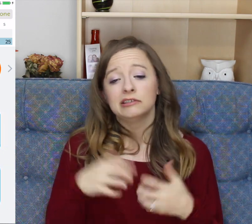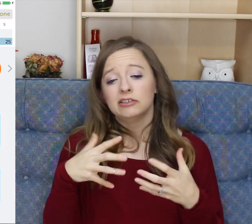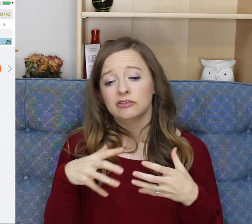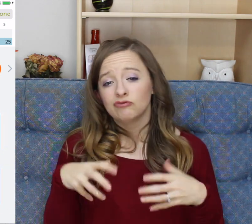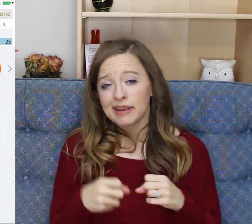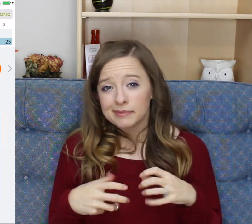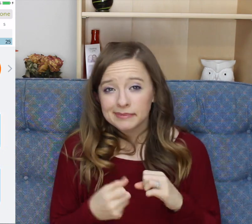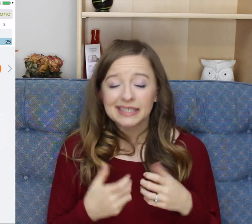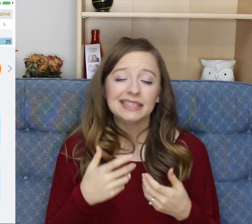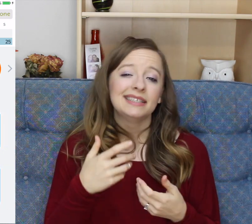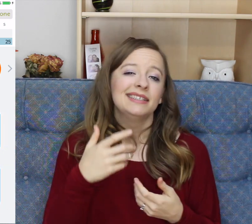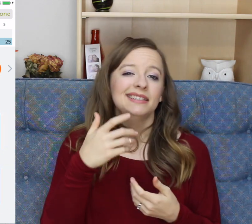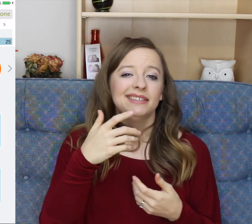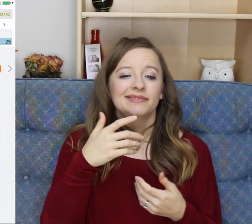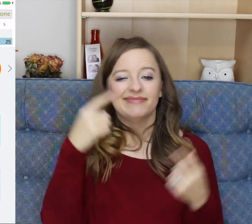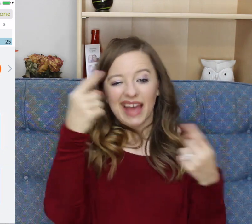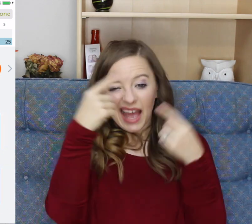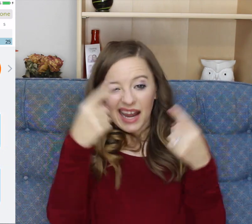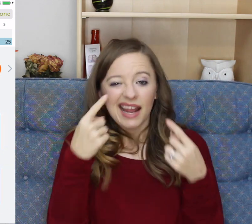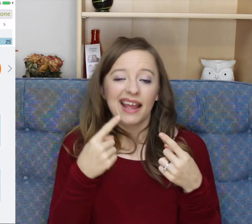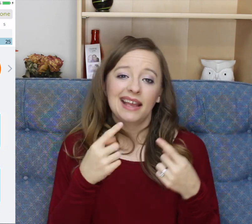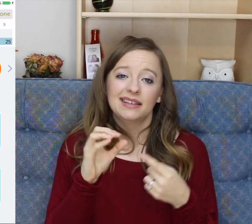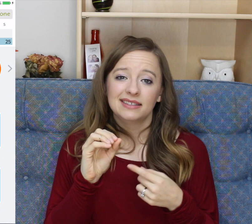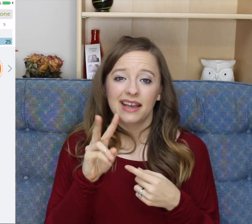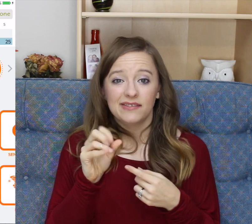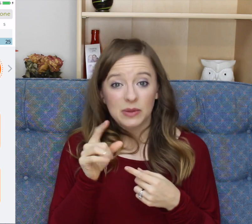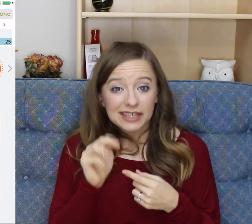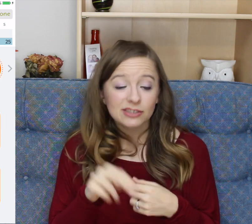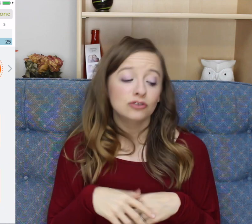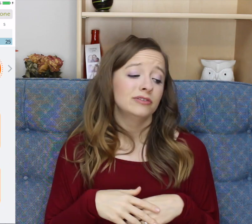you can add if you're cramping, headaches, ovulation,